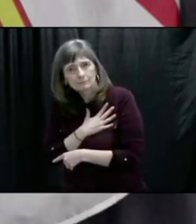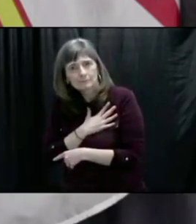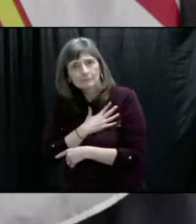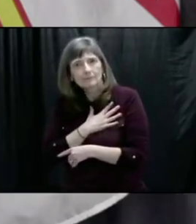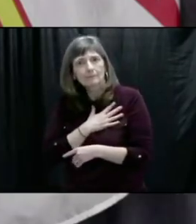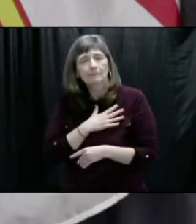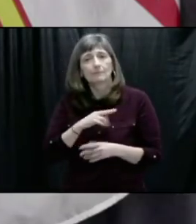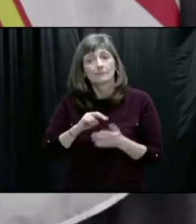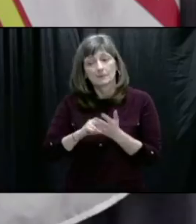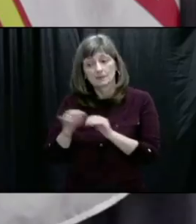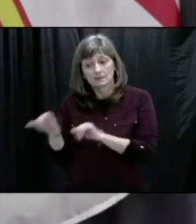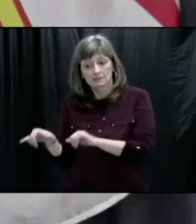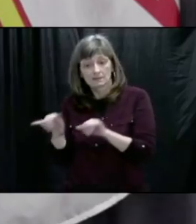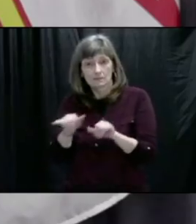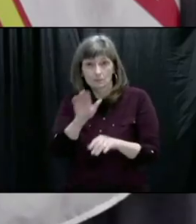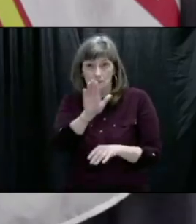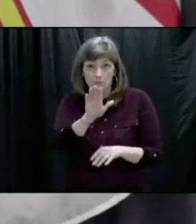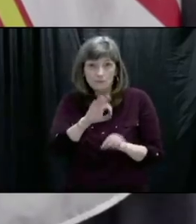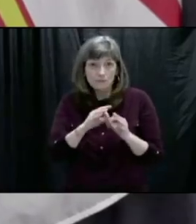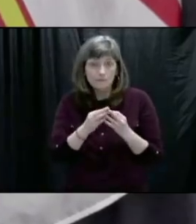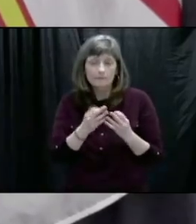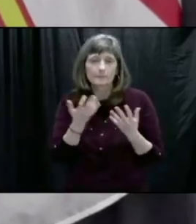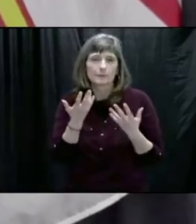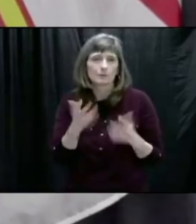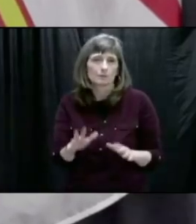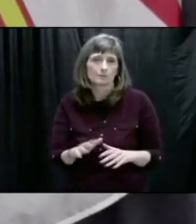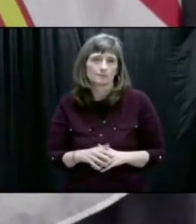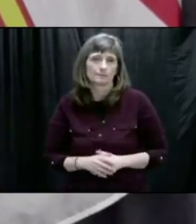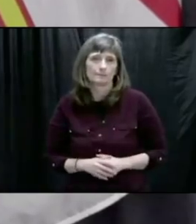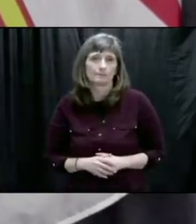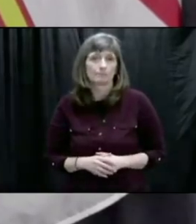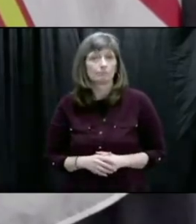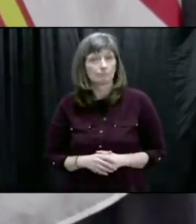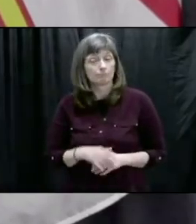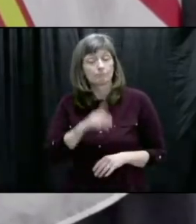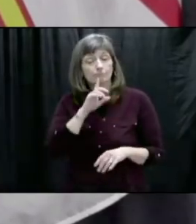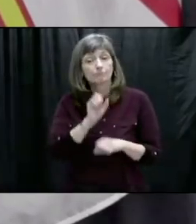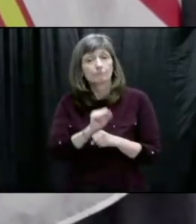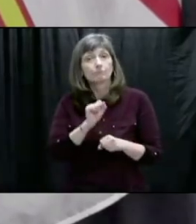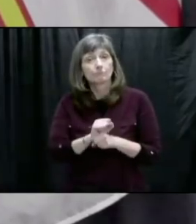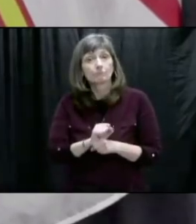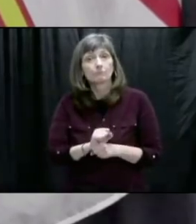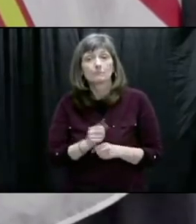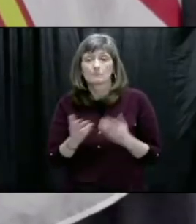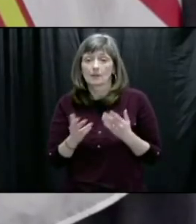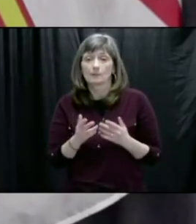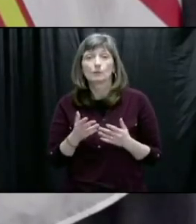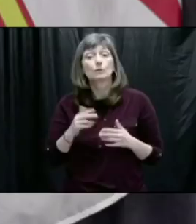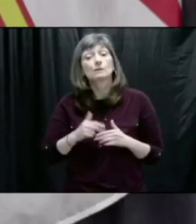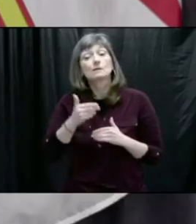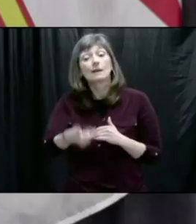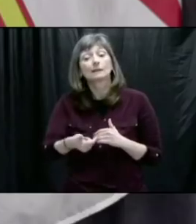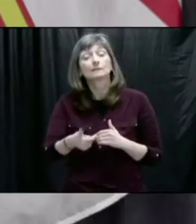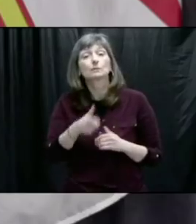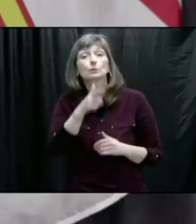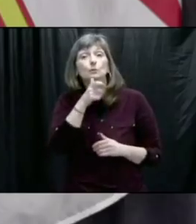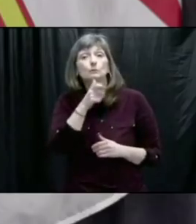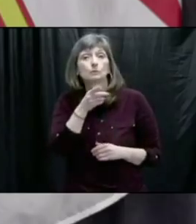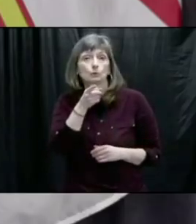WE DON'T WANT THAT FOR YOURS. THE REALITY IS, IT COULD EASILY